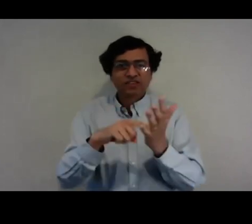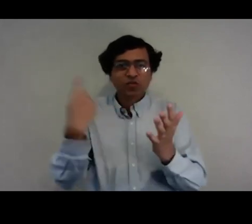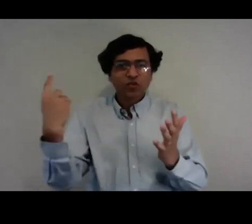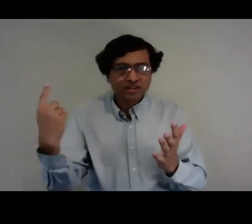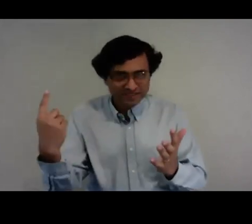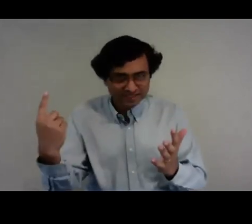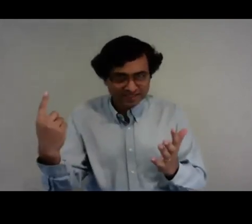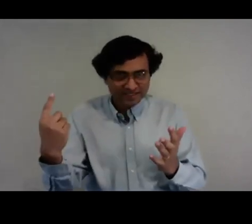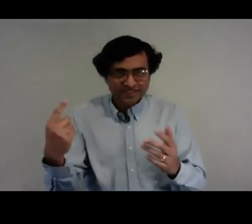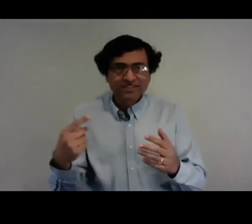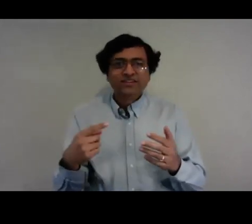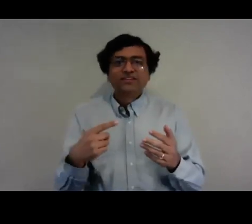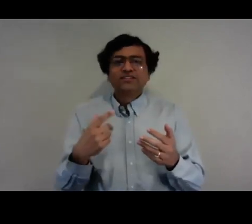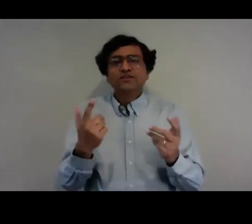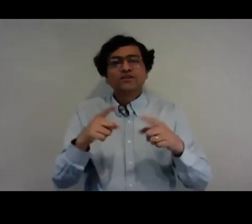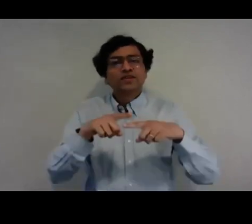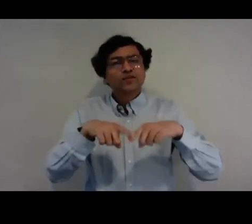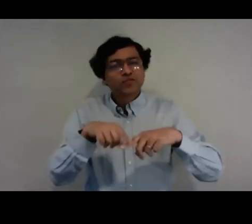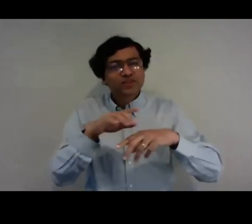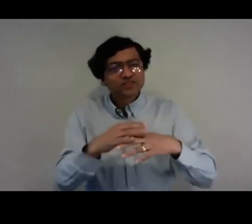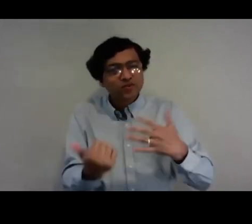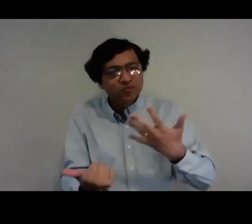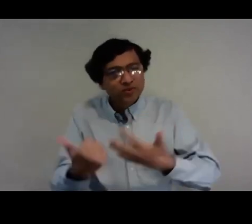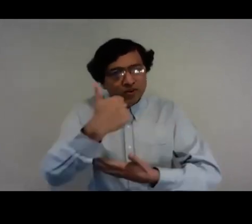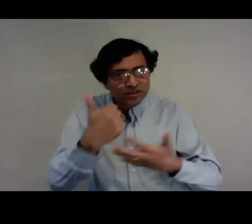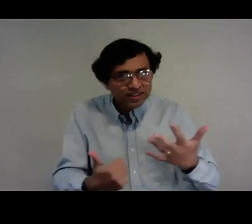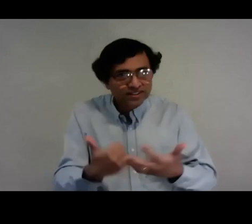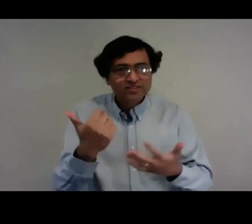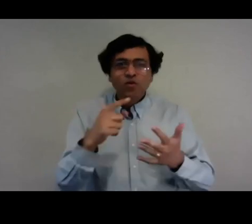If you're sitting at the back, you have a wider field of view where you can see more of what is